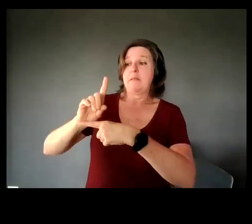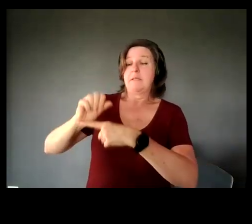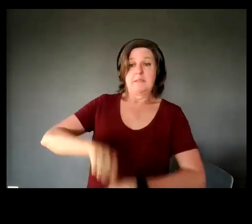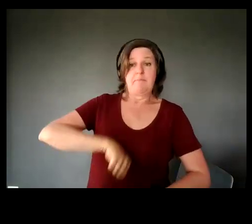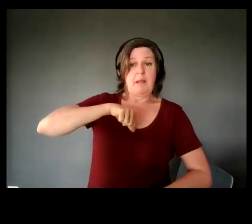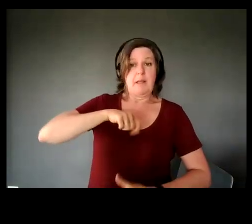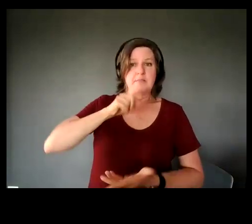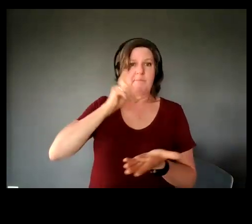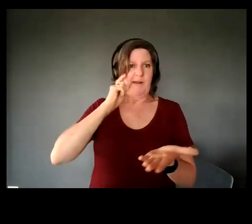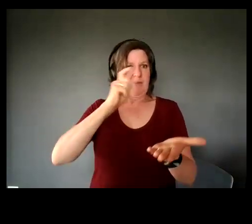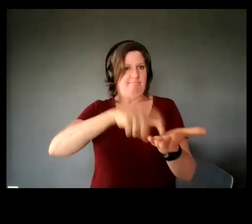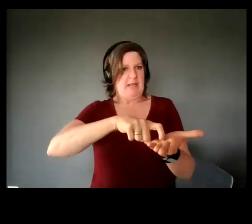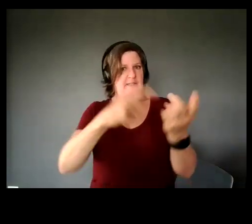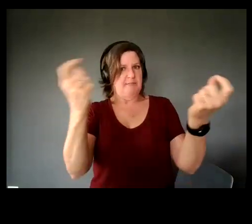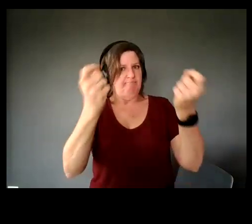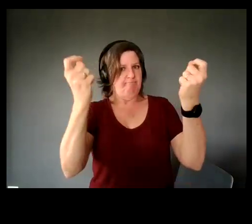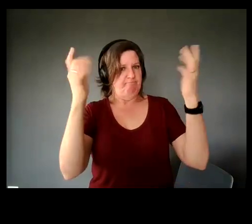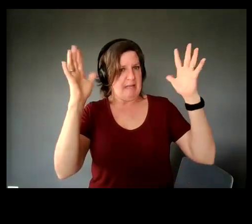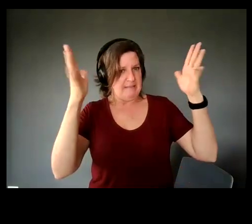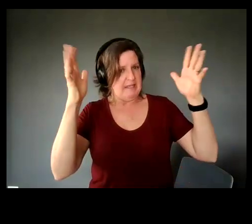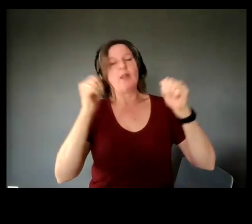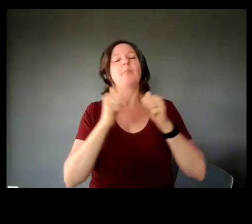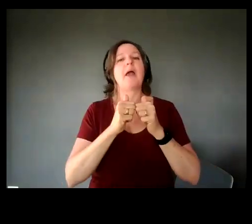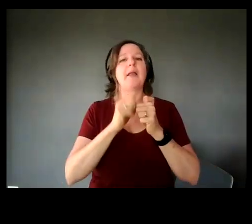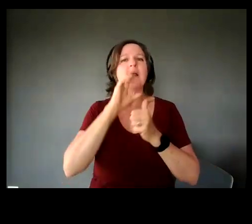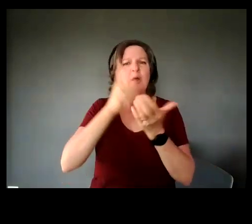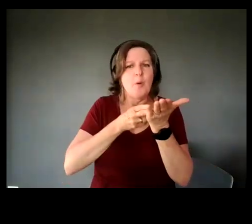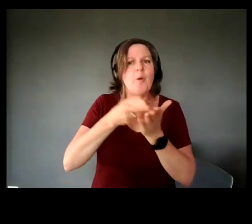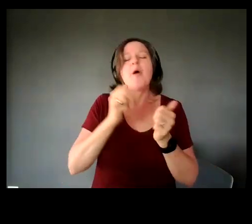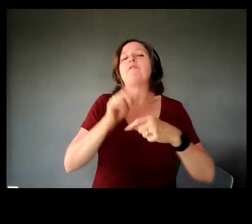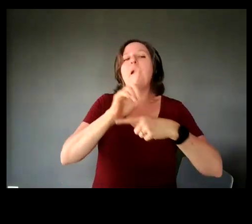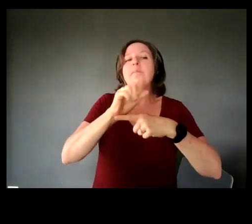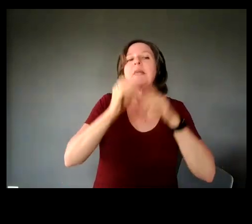and celebrated with authenticity from the Disabled person's perspective and enable